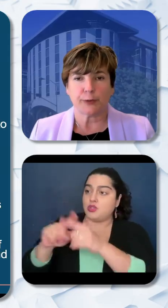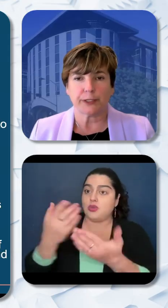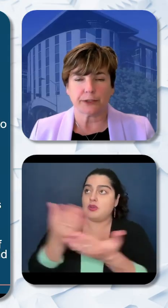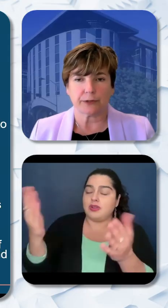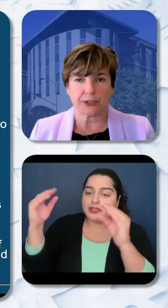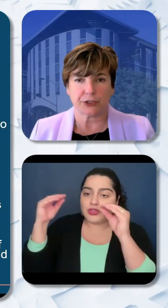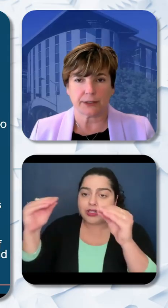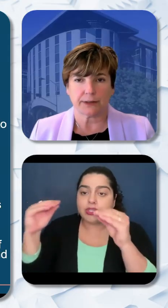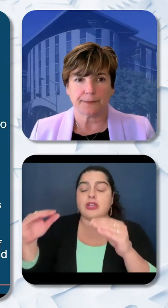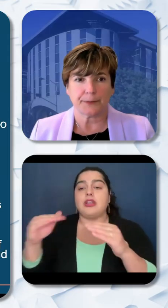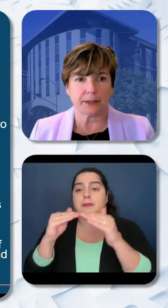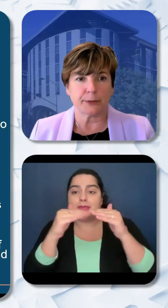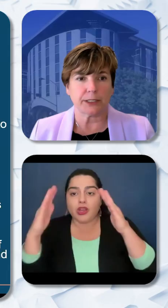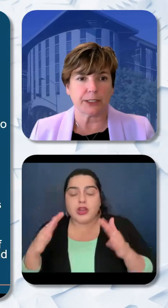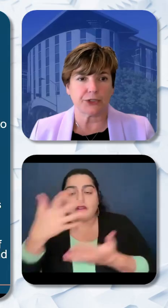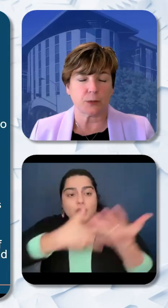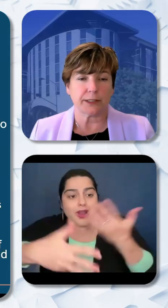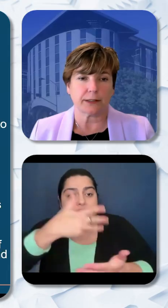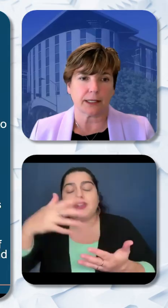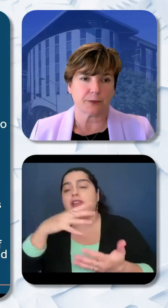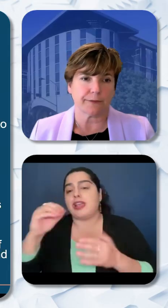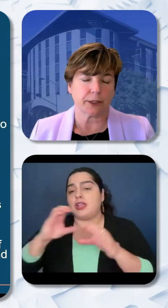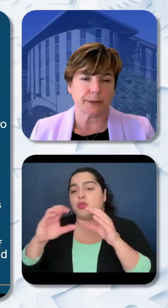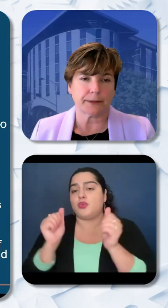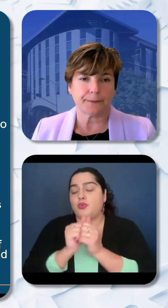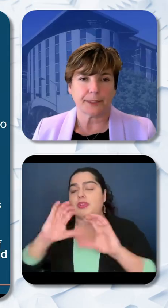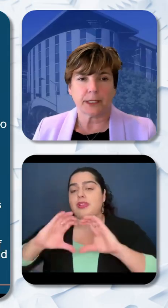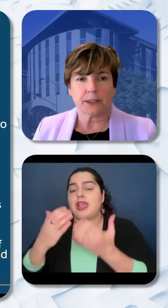to peer interaction, and communication within the classroom environment.